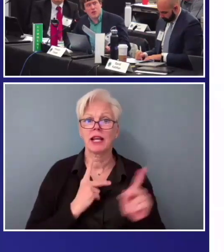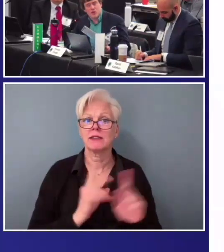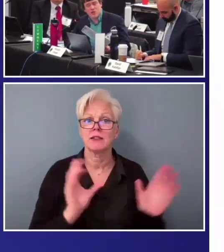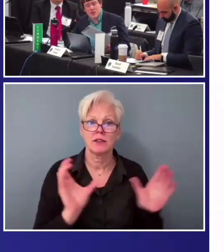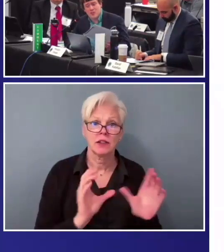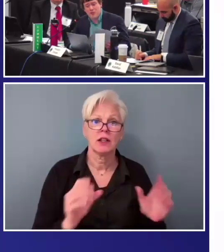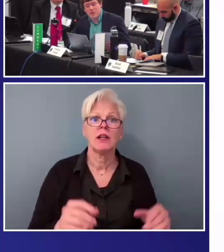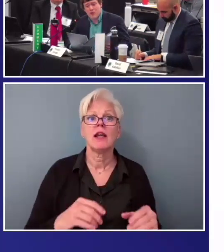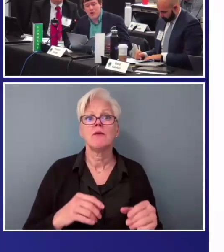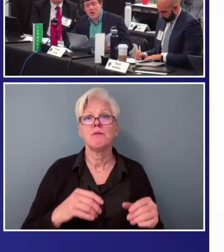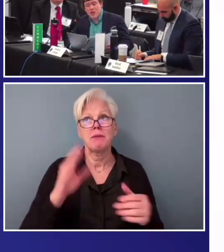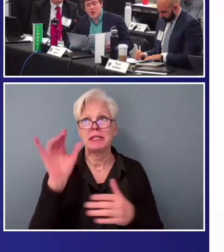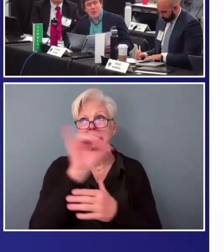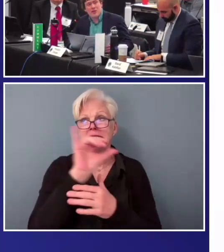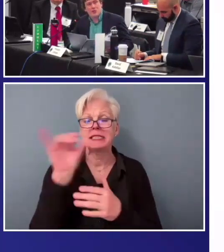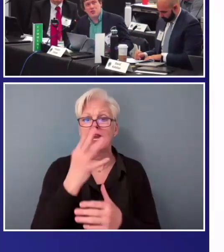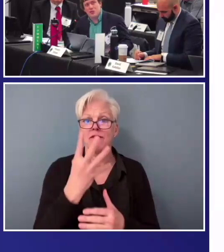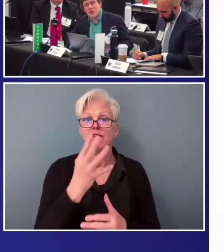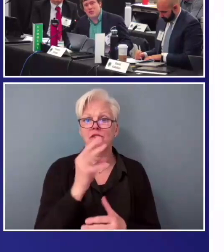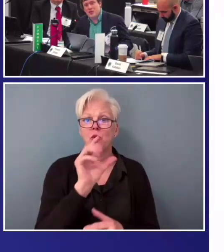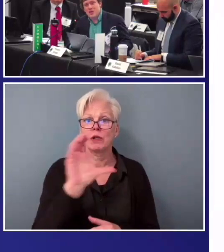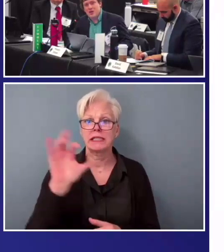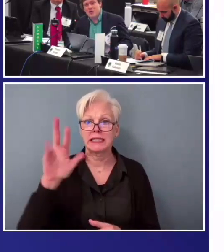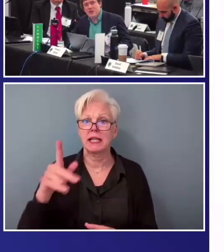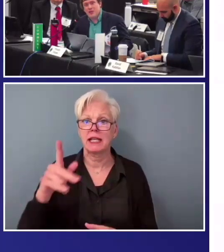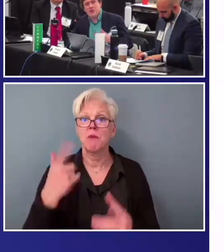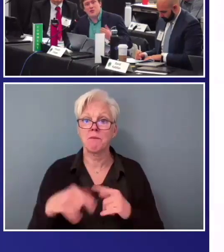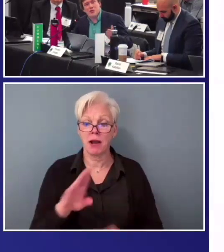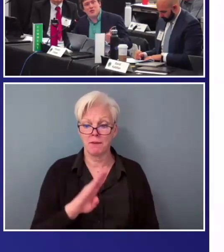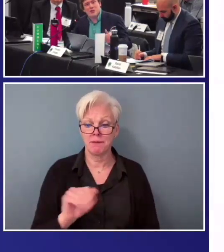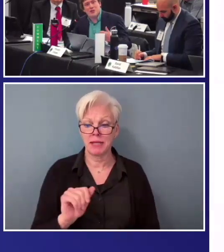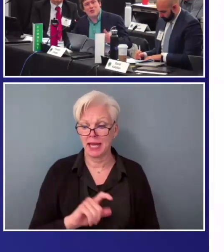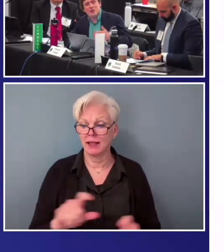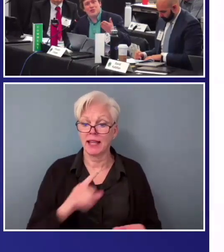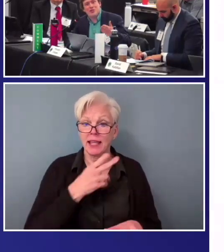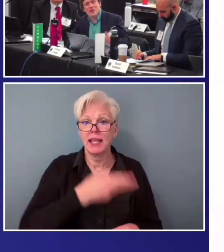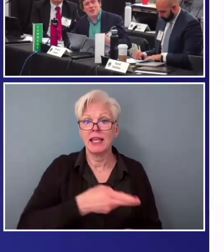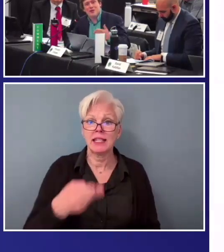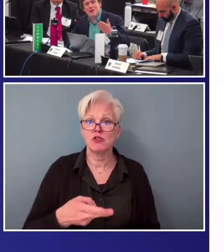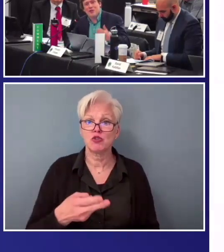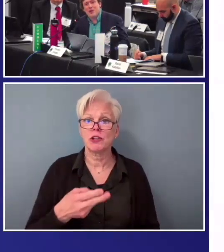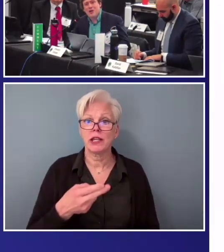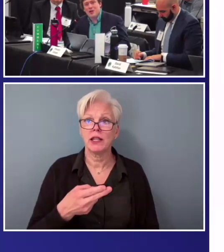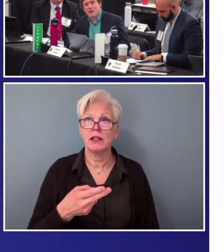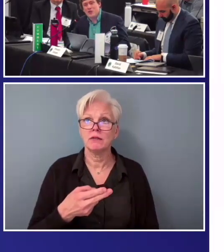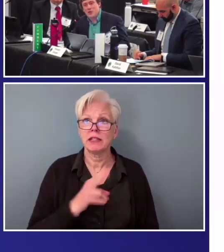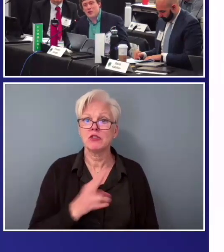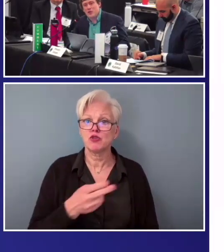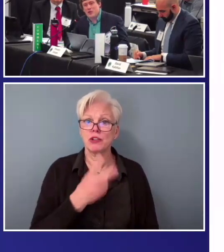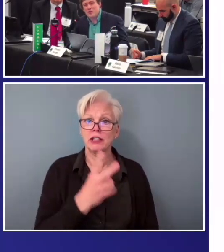four-digit CIP. But for bachelor's degrees, I mean, history is like a two-digit CIP. And I know a lot of historians are going to